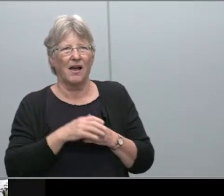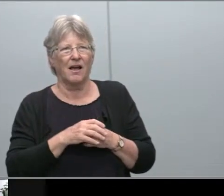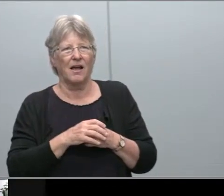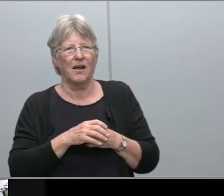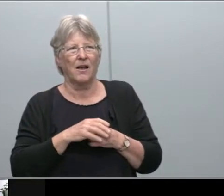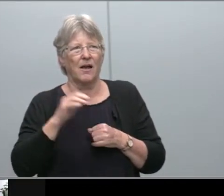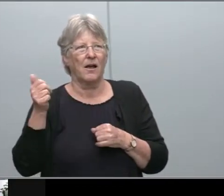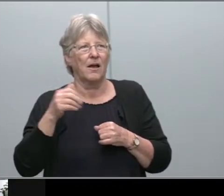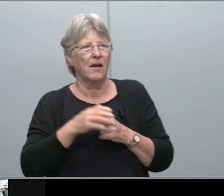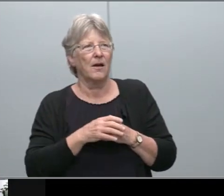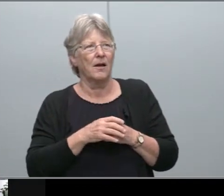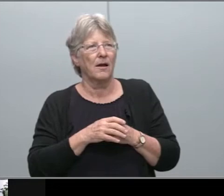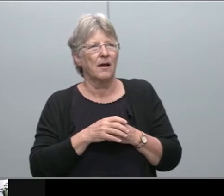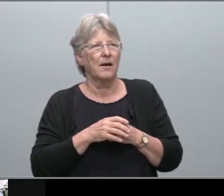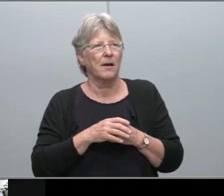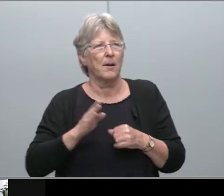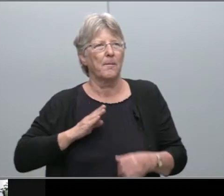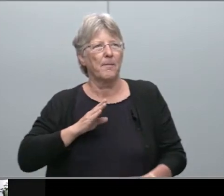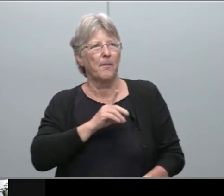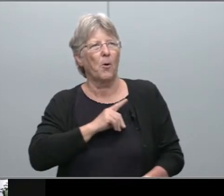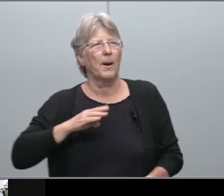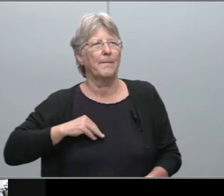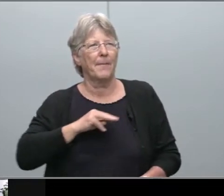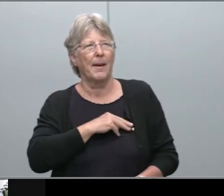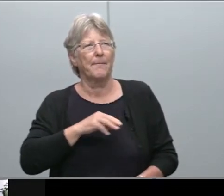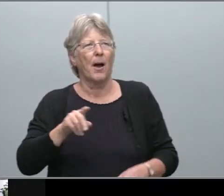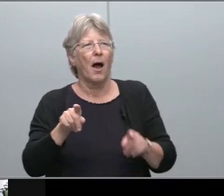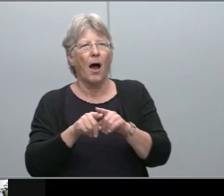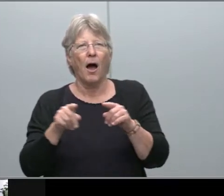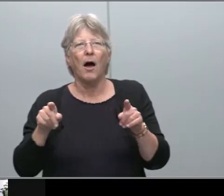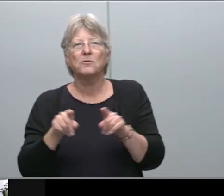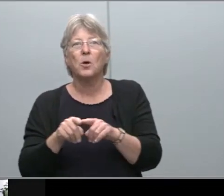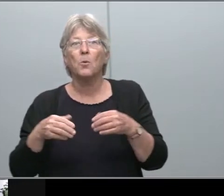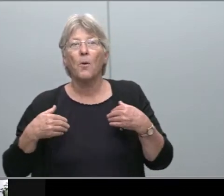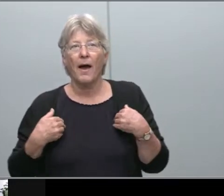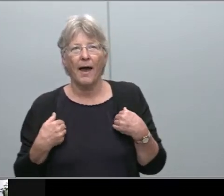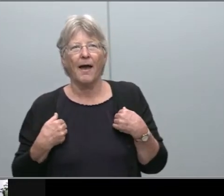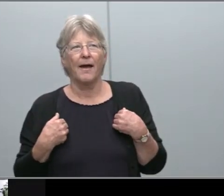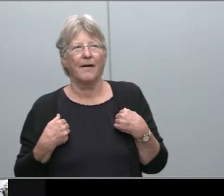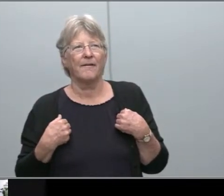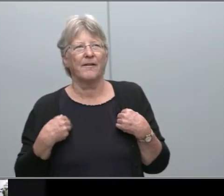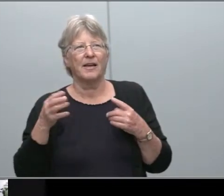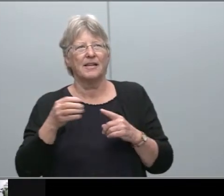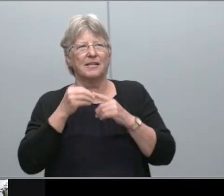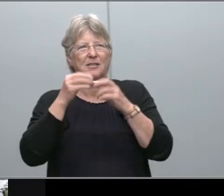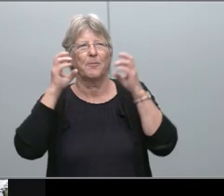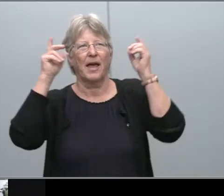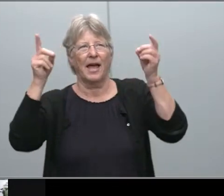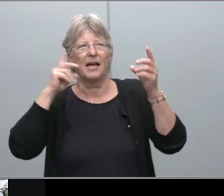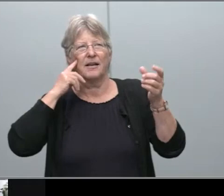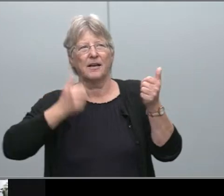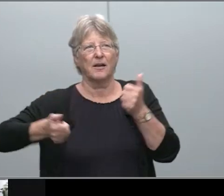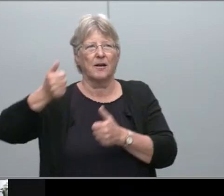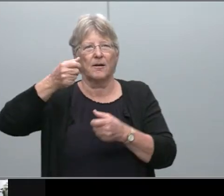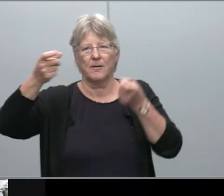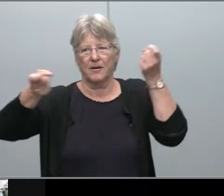So we are collaborating with our, again, our public health officials, we're collaborating with our district offices.